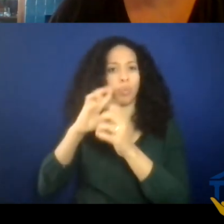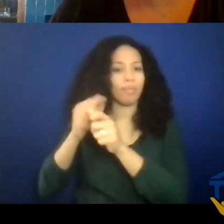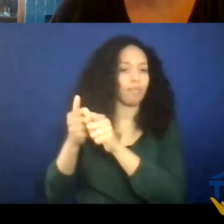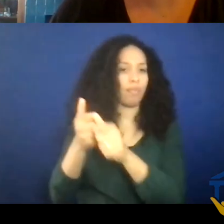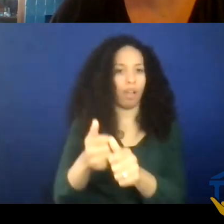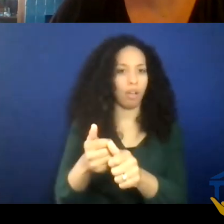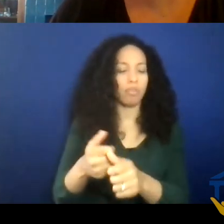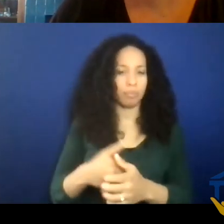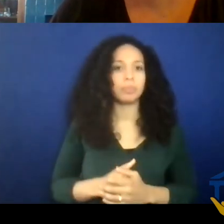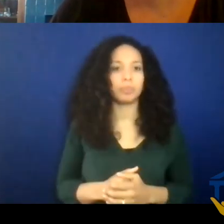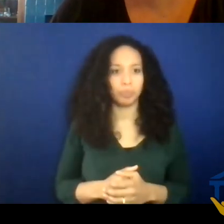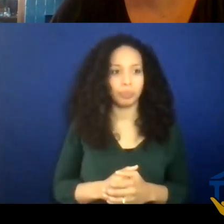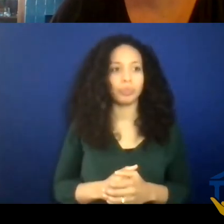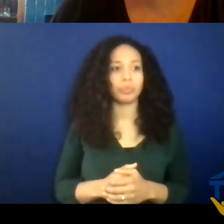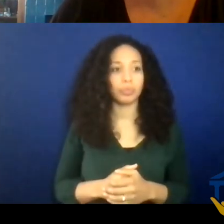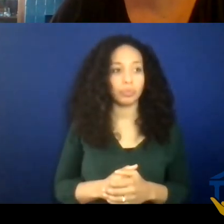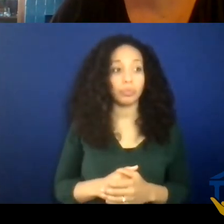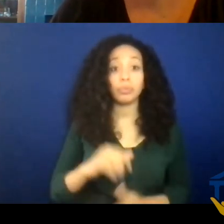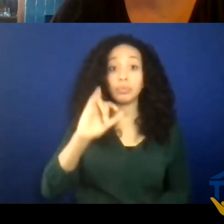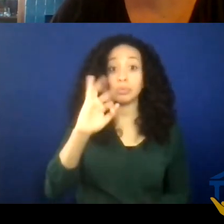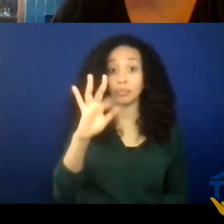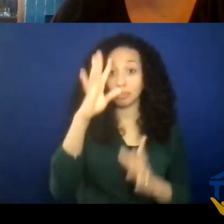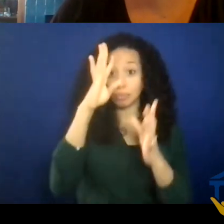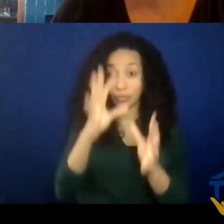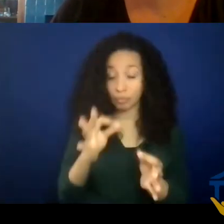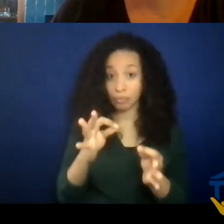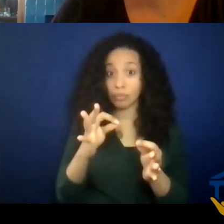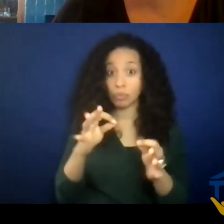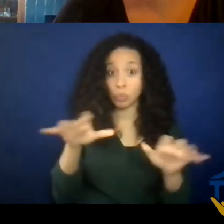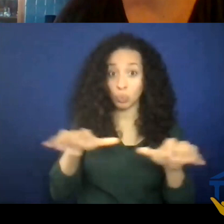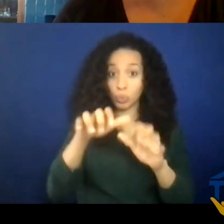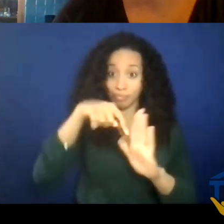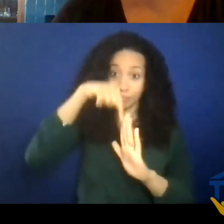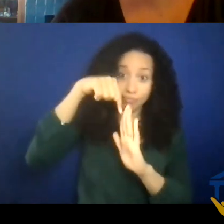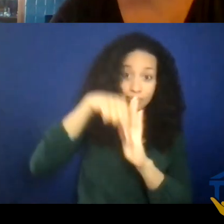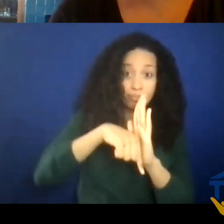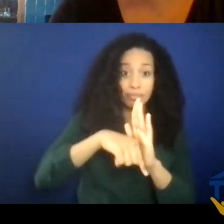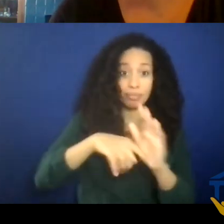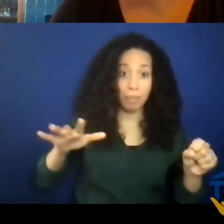If they do decide to do a complete evaluation, which I think is probably pretty,